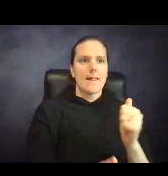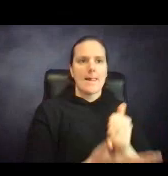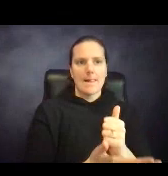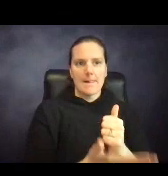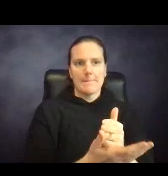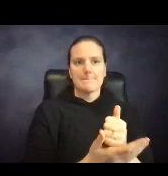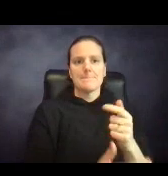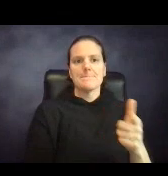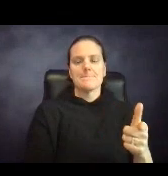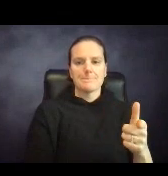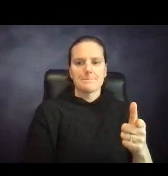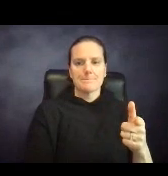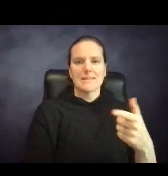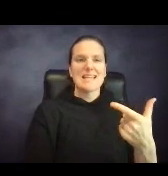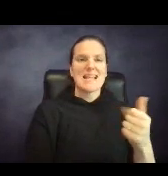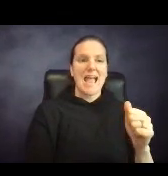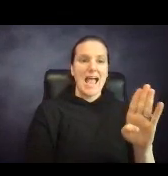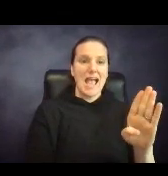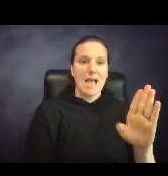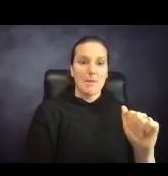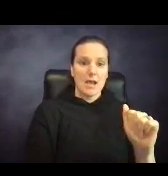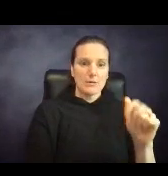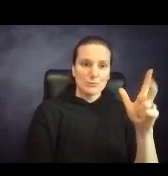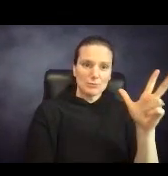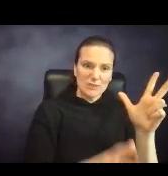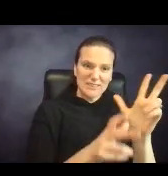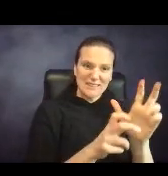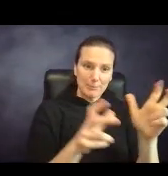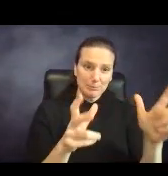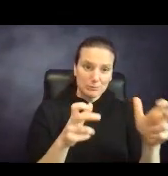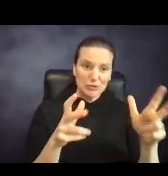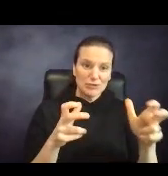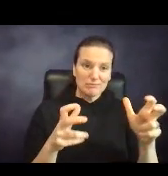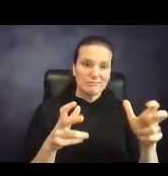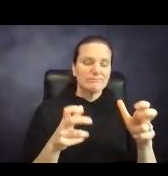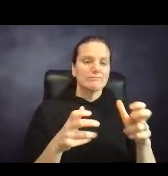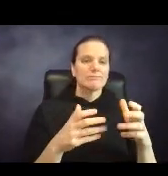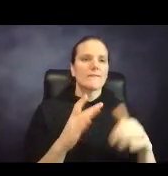it makes those GABA receptors more available. And GABA is a neuro inhibitory neurotransmitter.